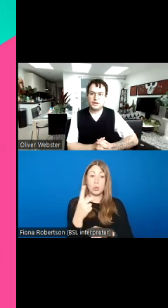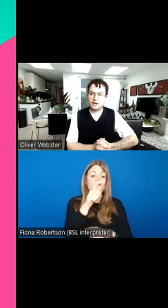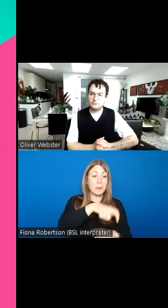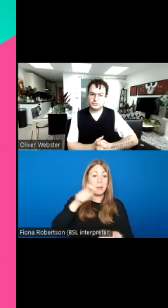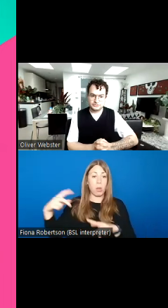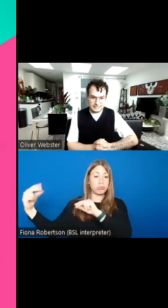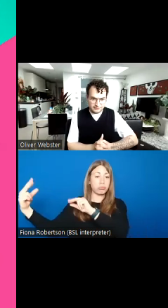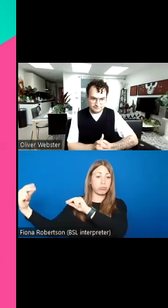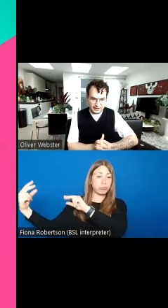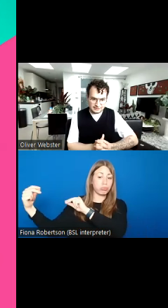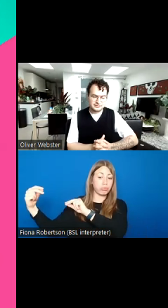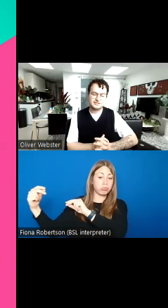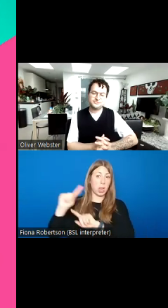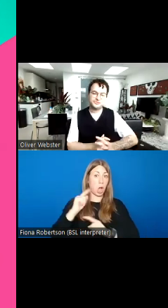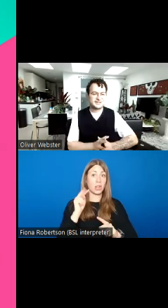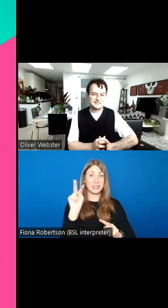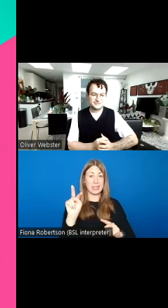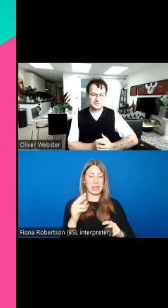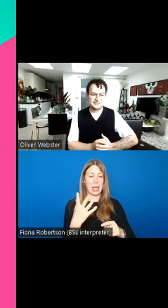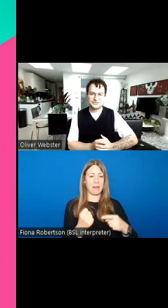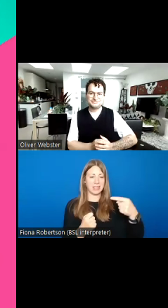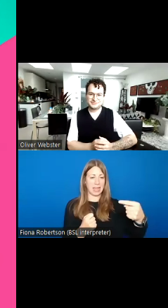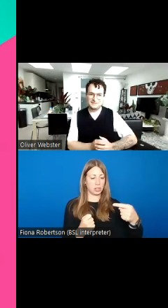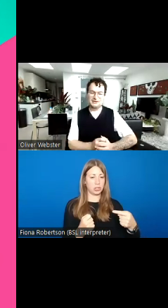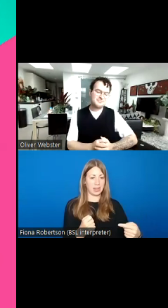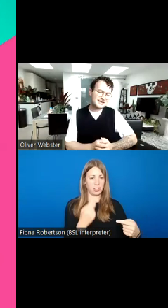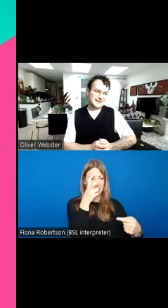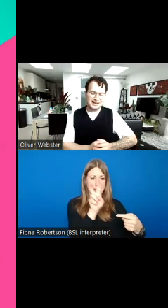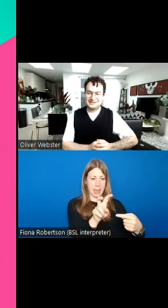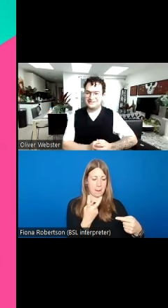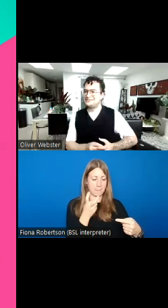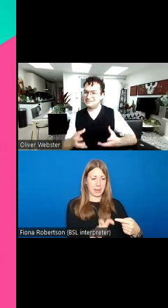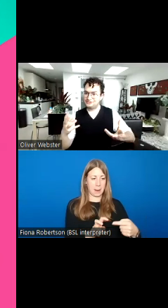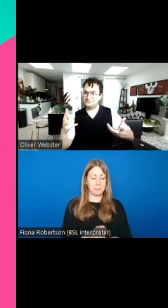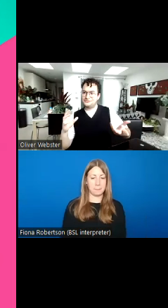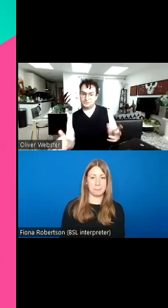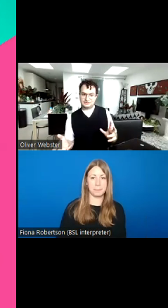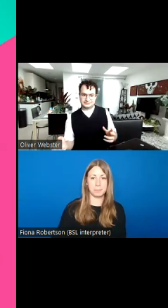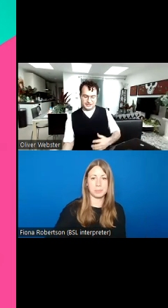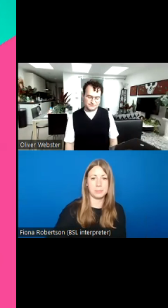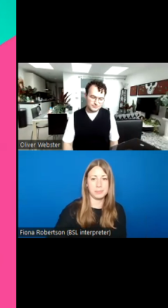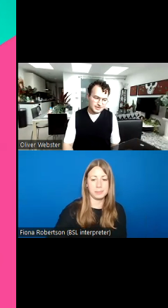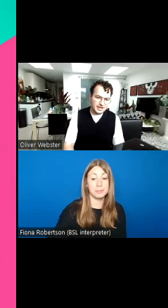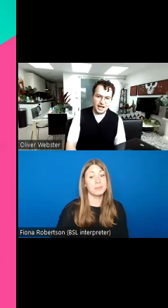When it comes to sound effects, this is one of the things that really trips people up because there's a lot of nuance here.